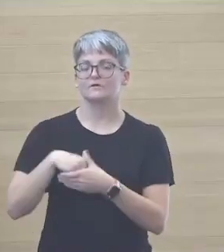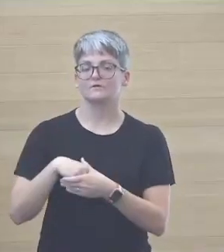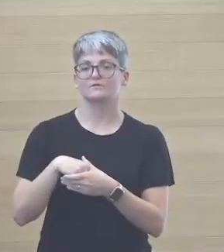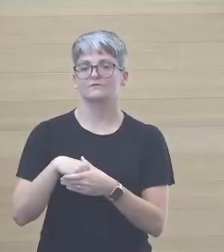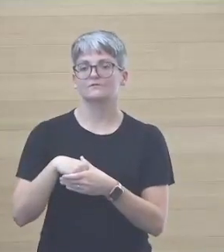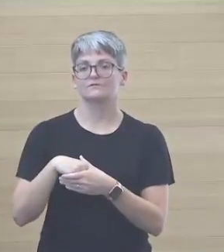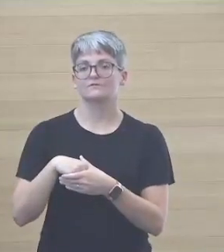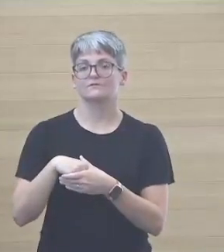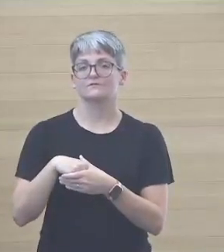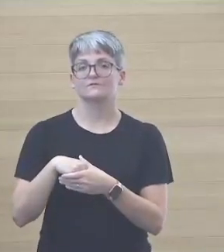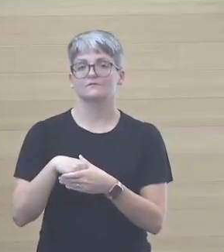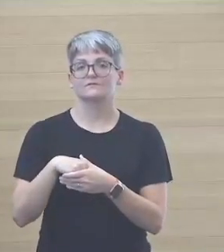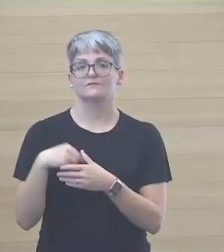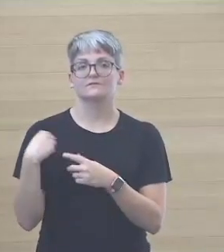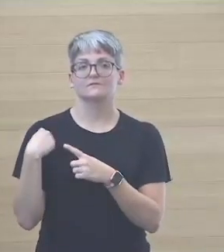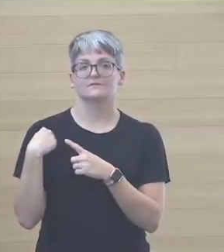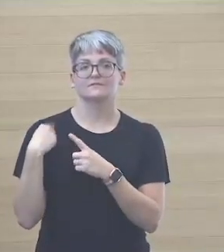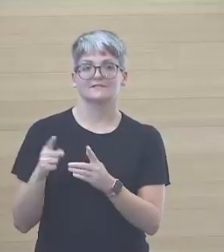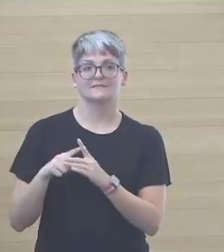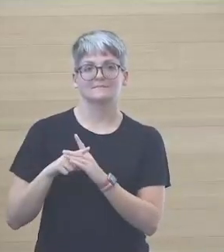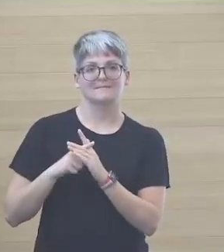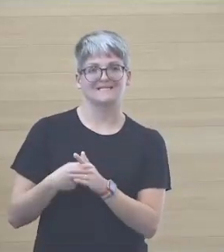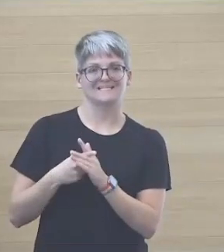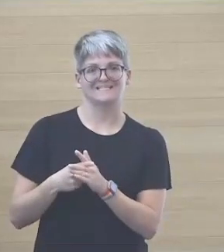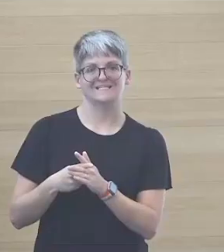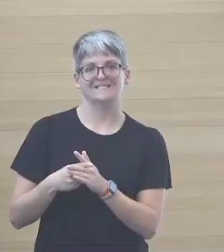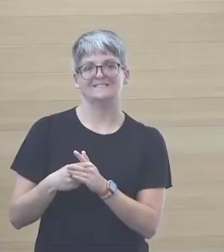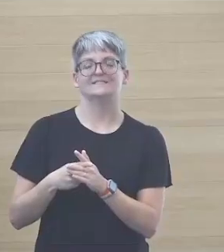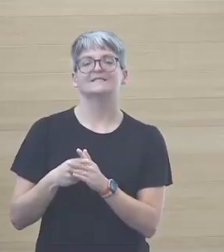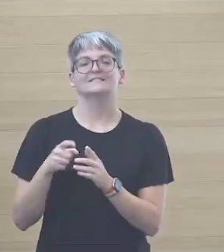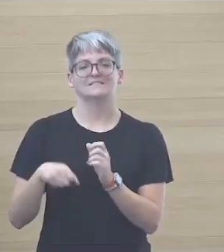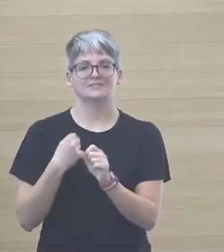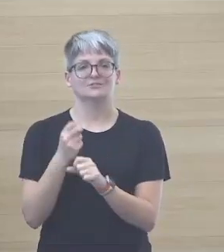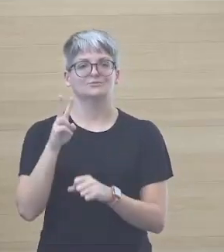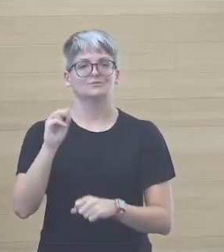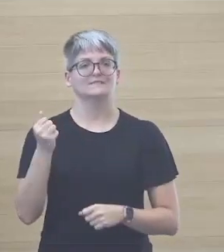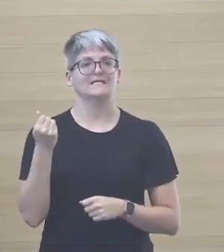which was in 2019.